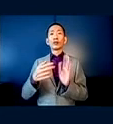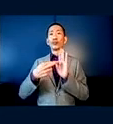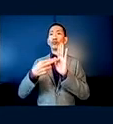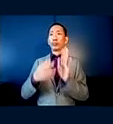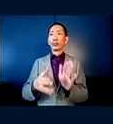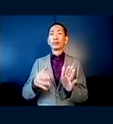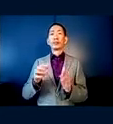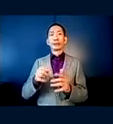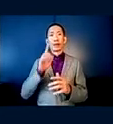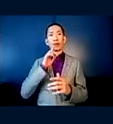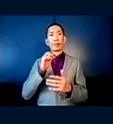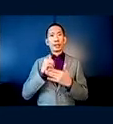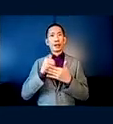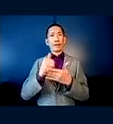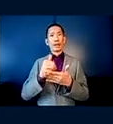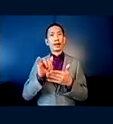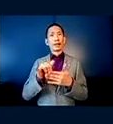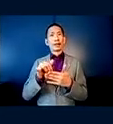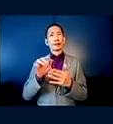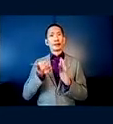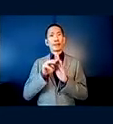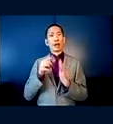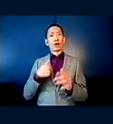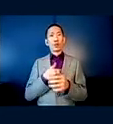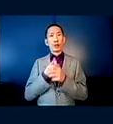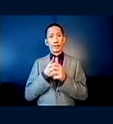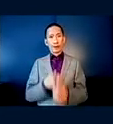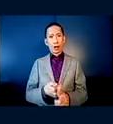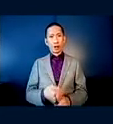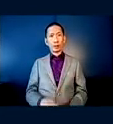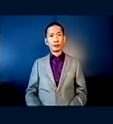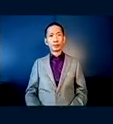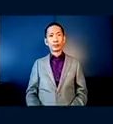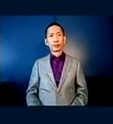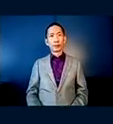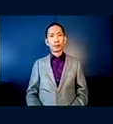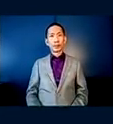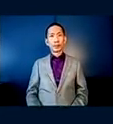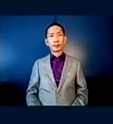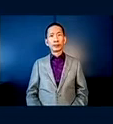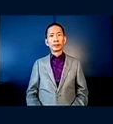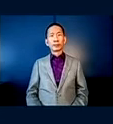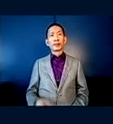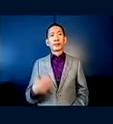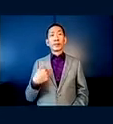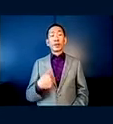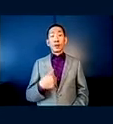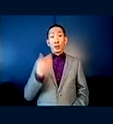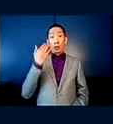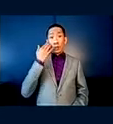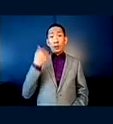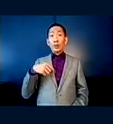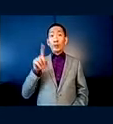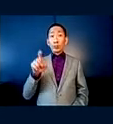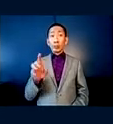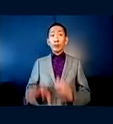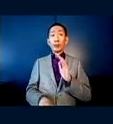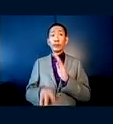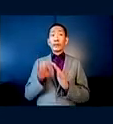TO BE THOSE PROMONTORAS WOULD BE HELPFUL.